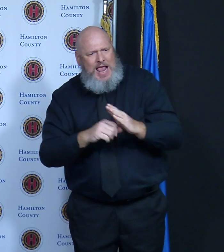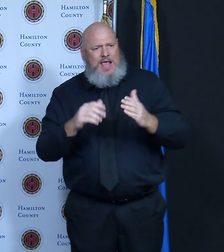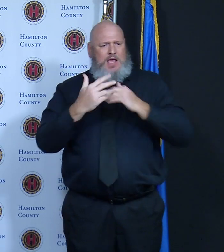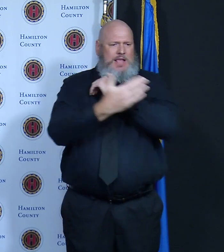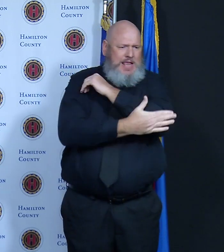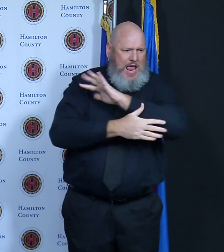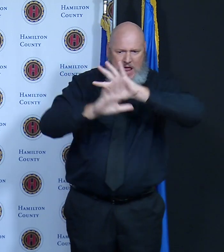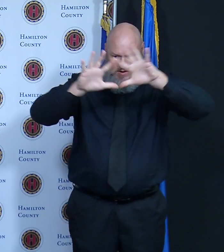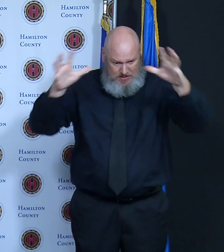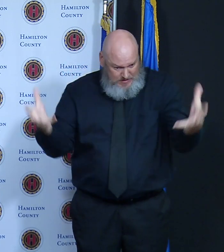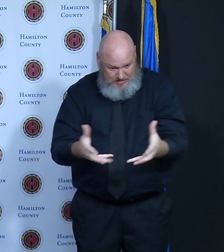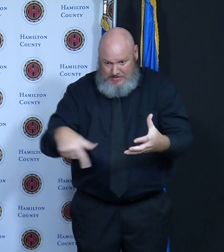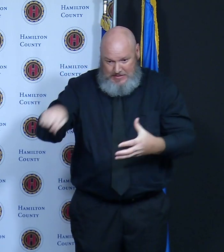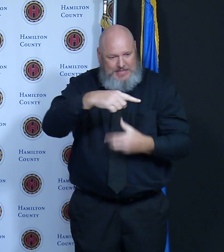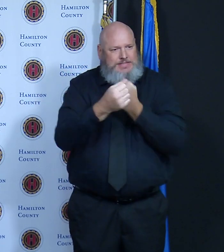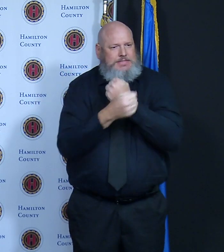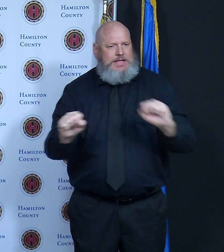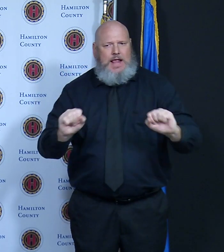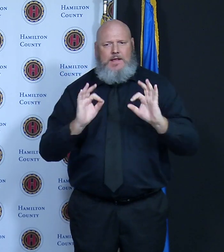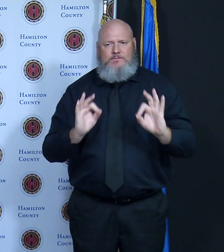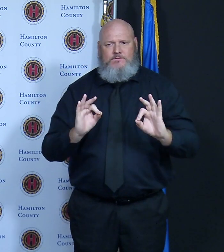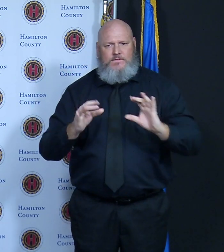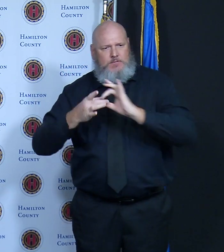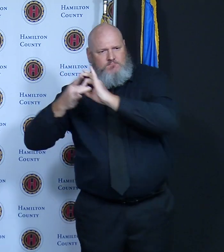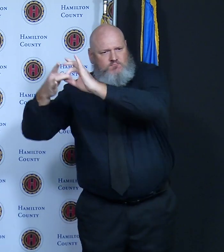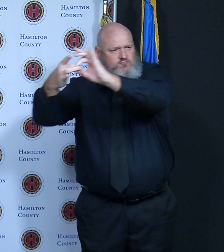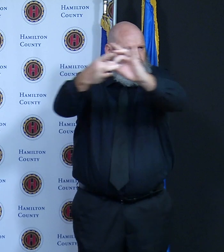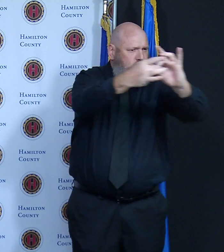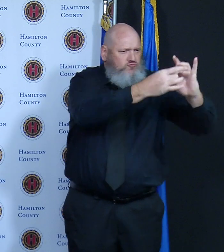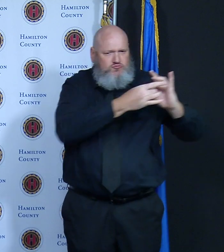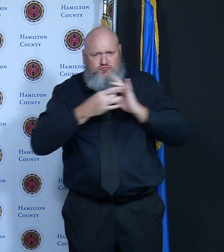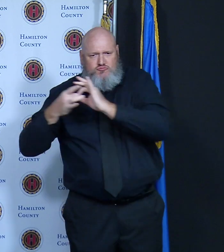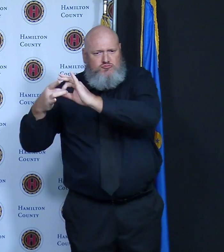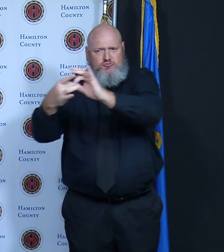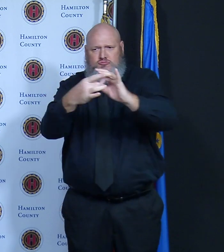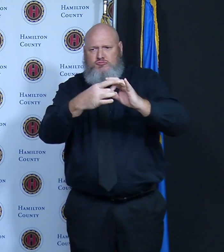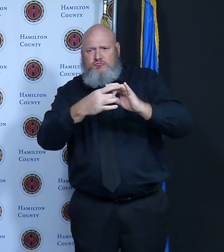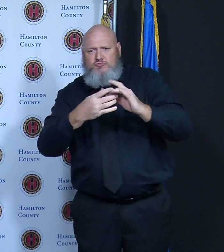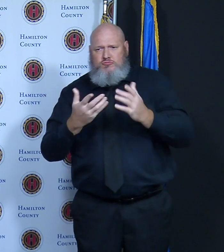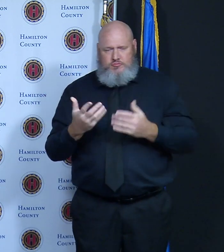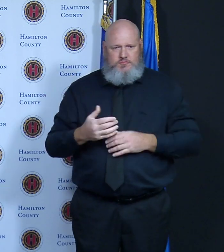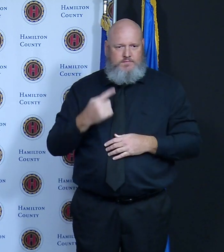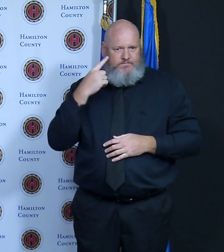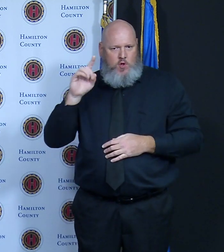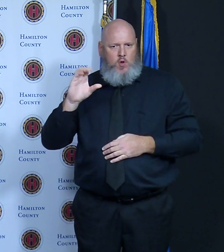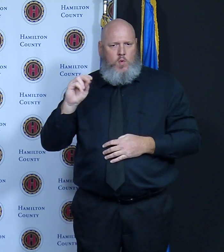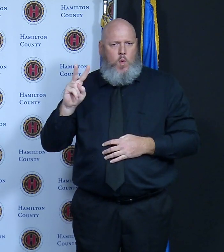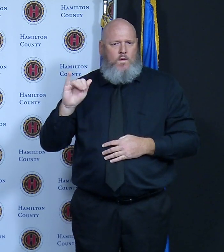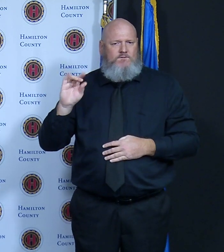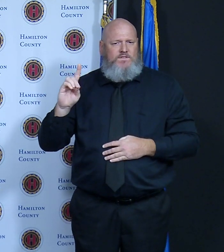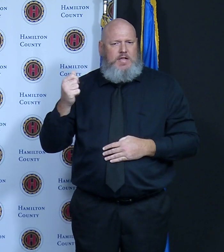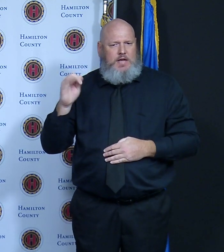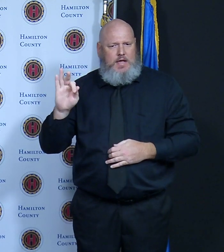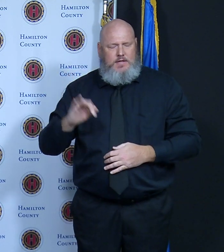coordination to the Covid-19 emergency just for a way of sort of an outline of